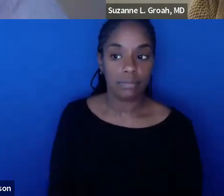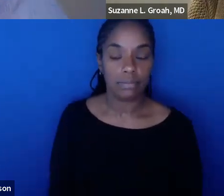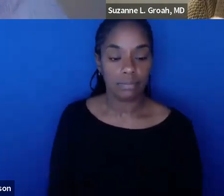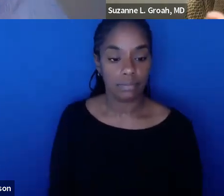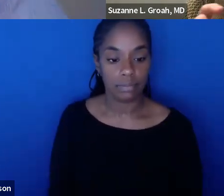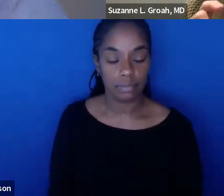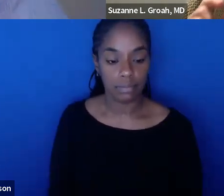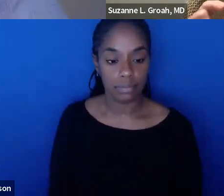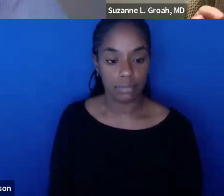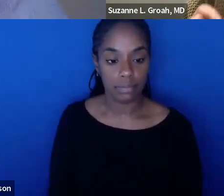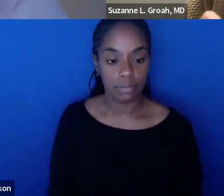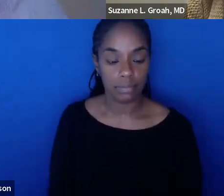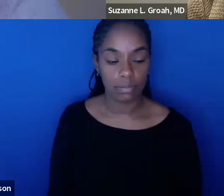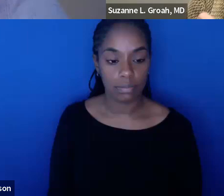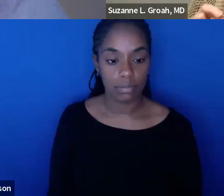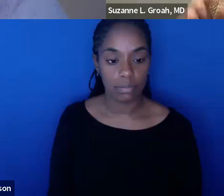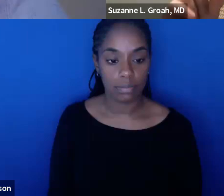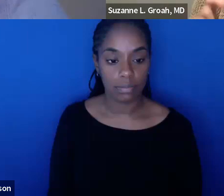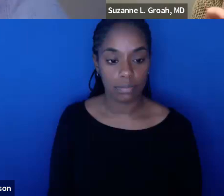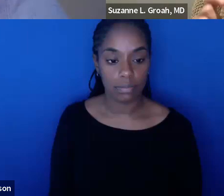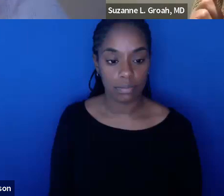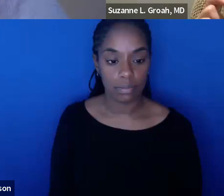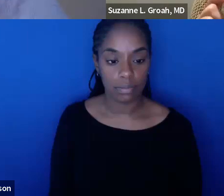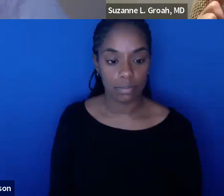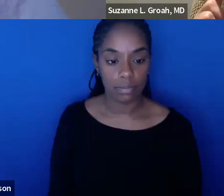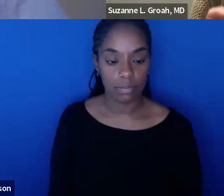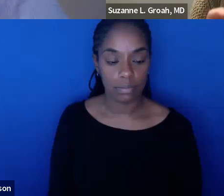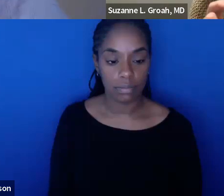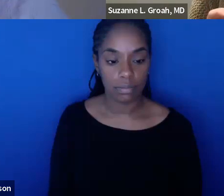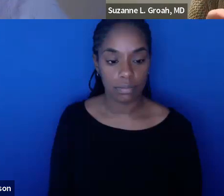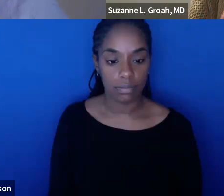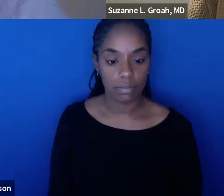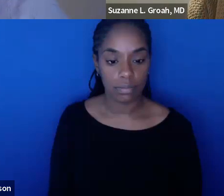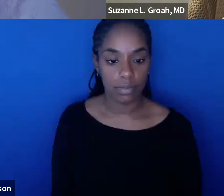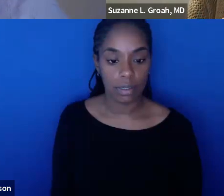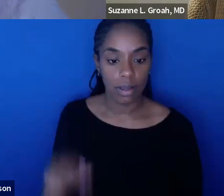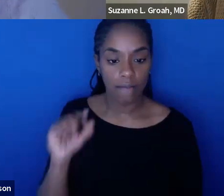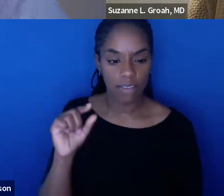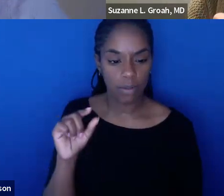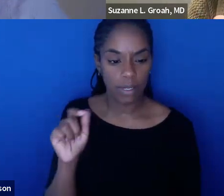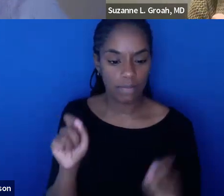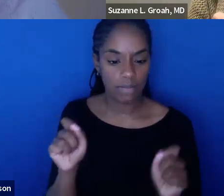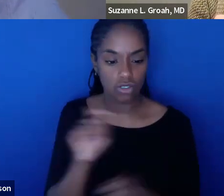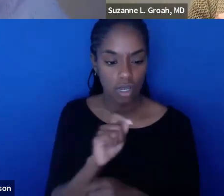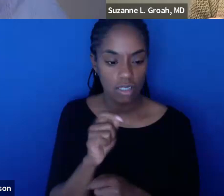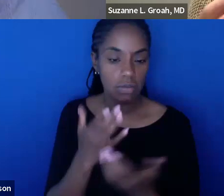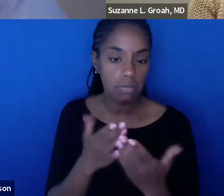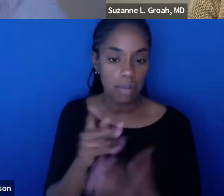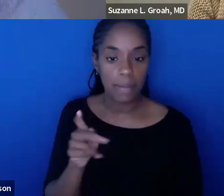probably don't have quite the physiologic… So you have a little bit of a change, maybe perimenopausal menopause, and that